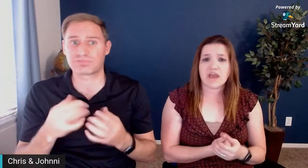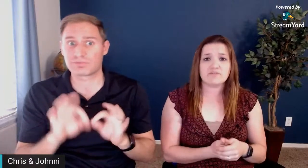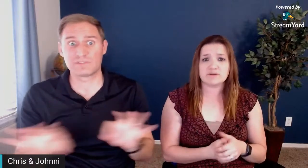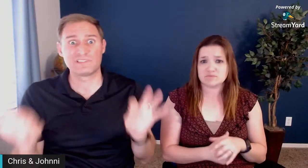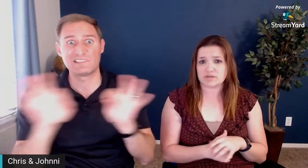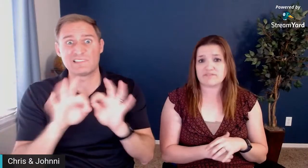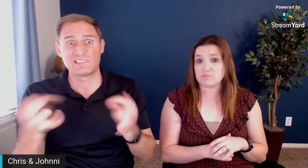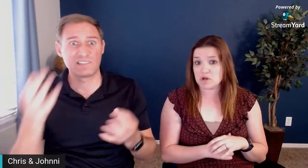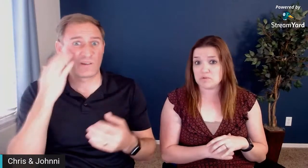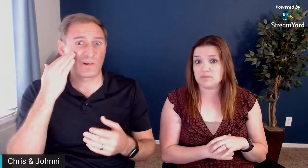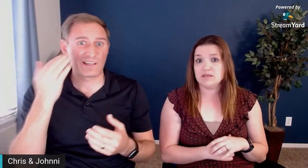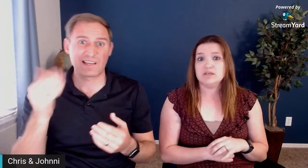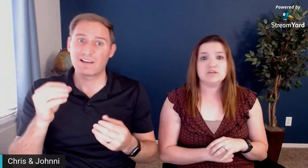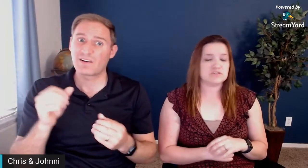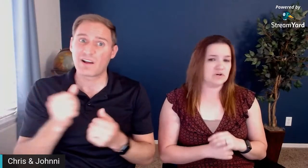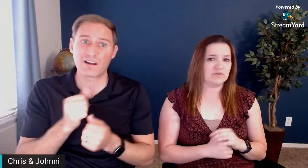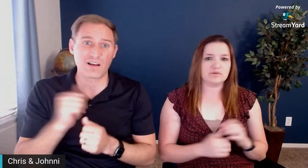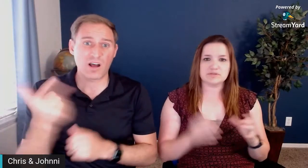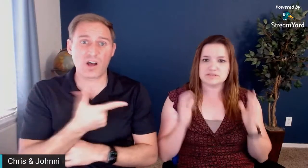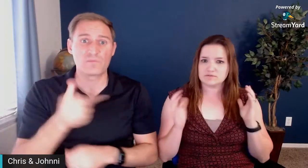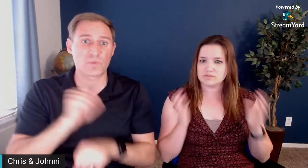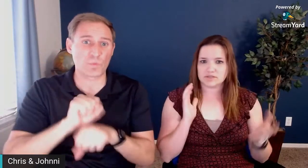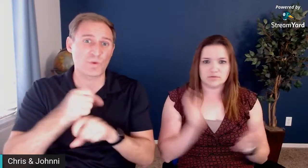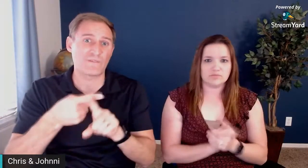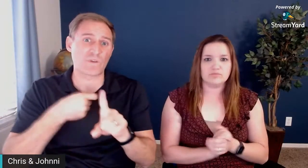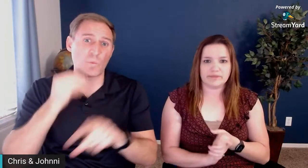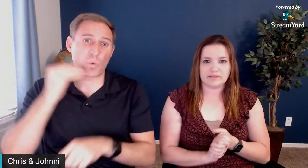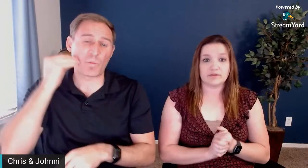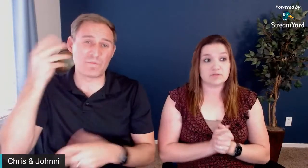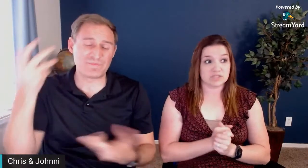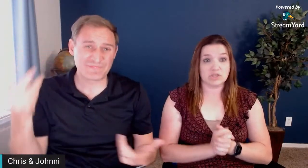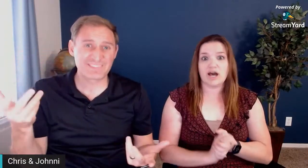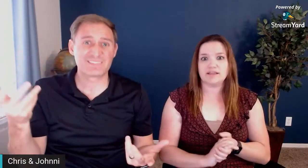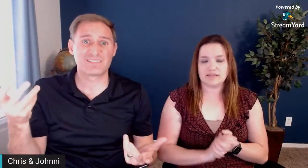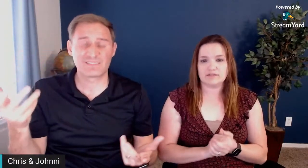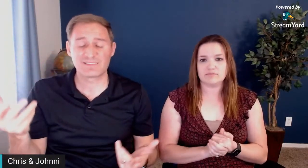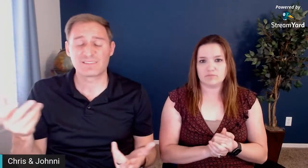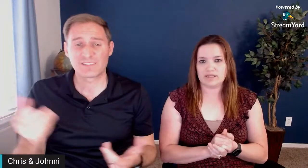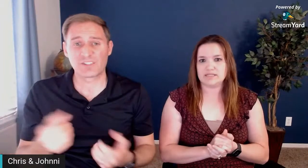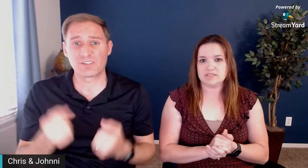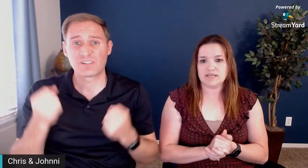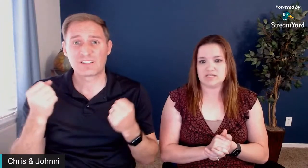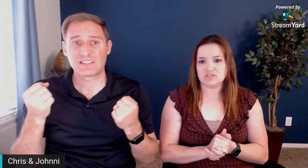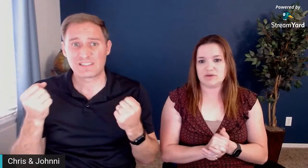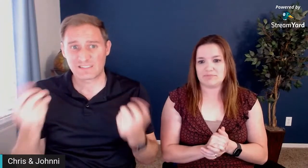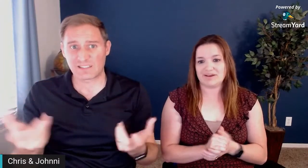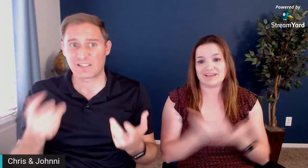everybody was working from home so there was you know we there was a lot that went into it but